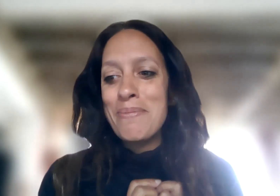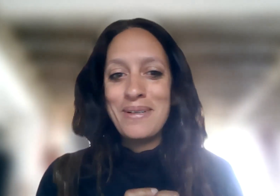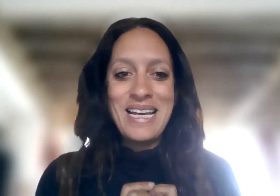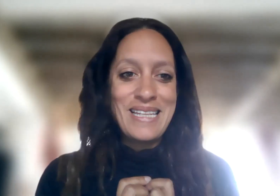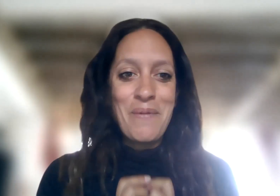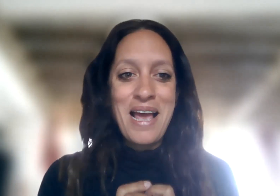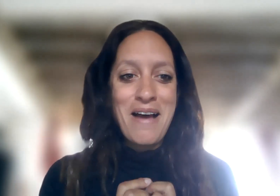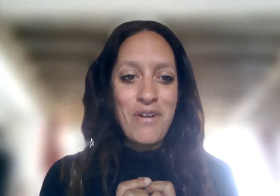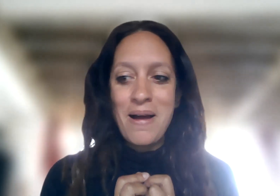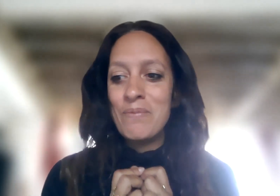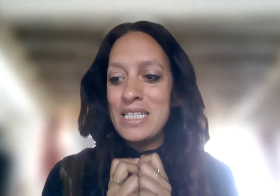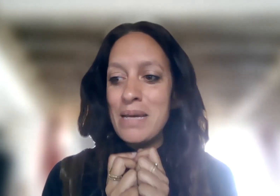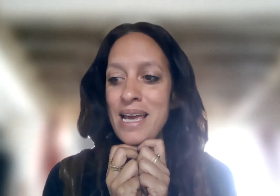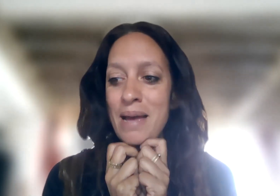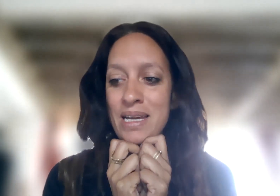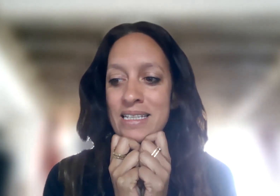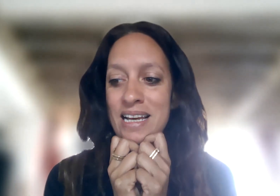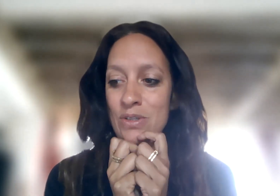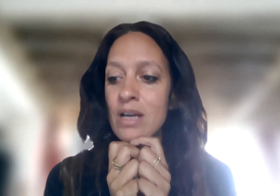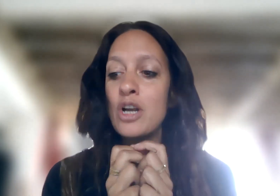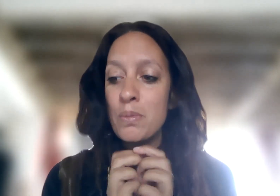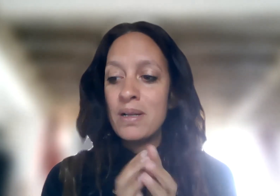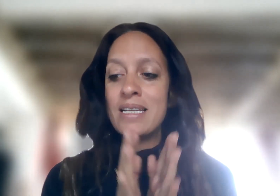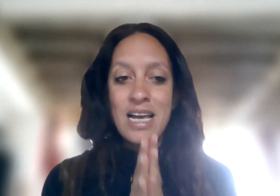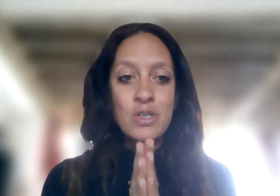The second initiative, it is a God send for